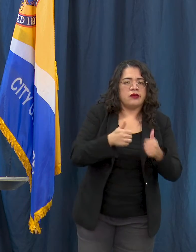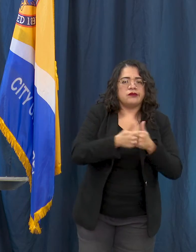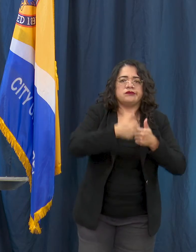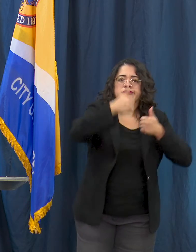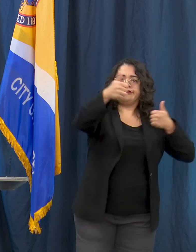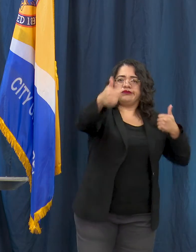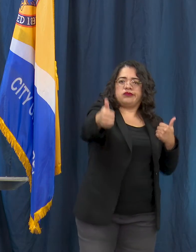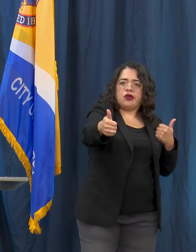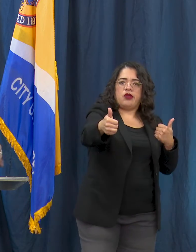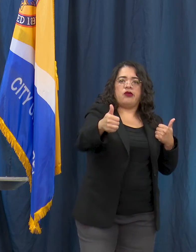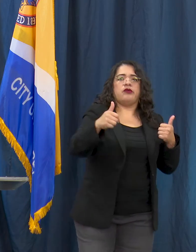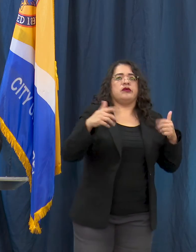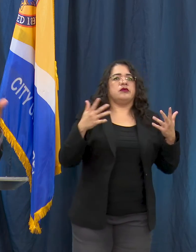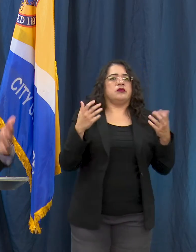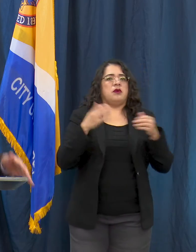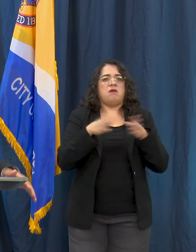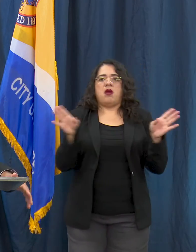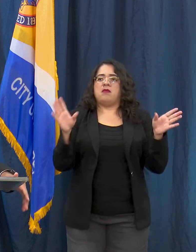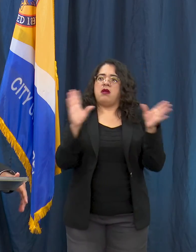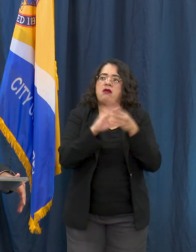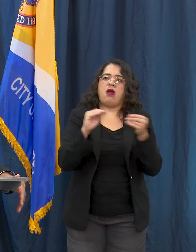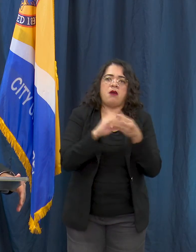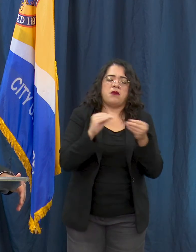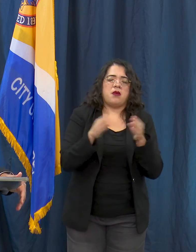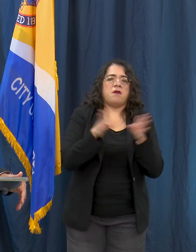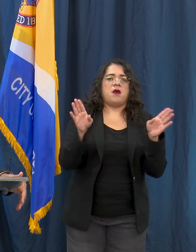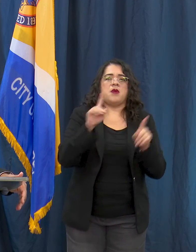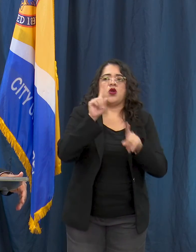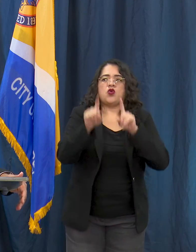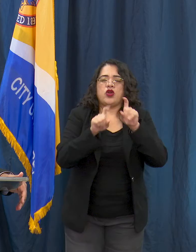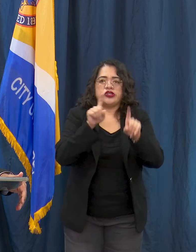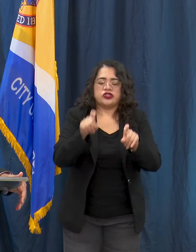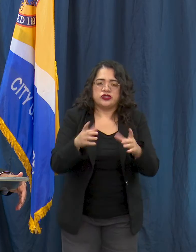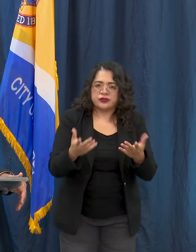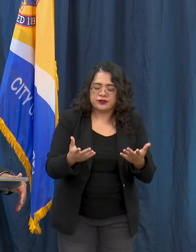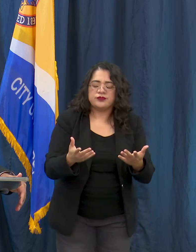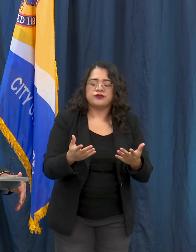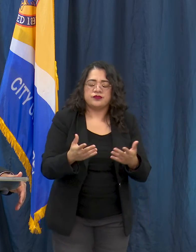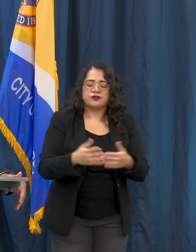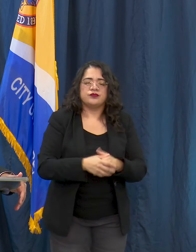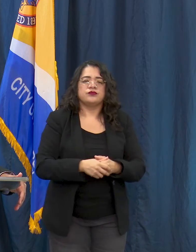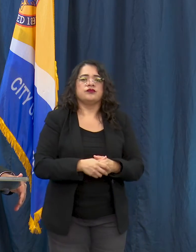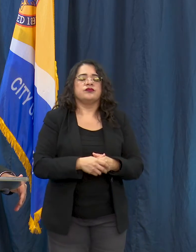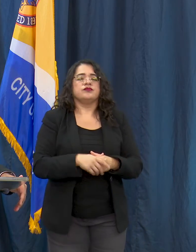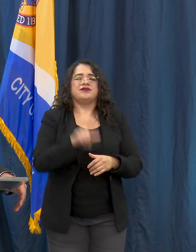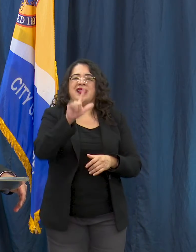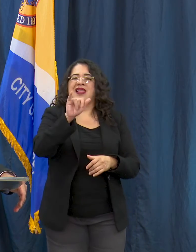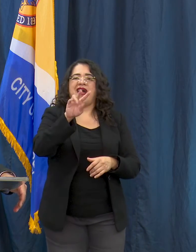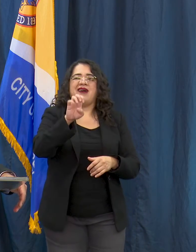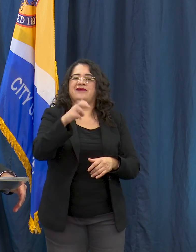public questions or the public comment that we normally had so even though everything that the Council has been doing has been